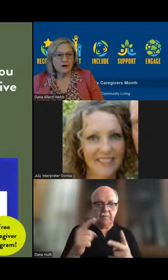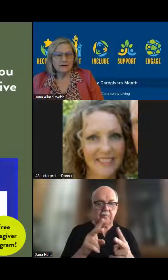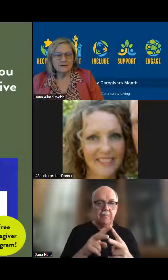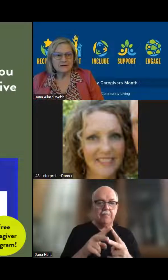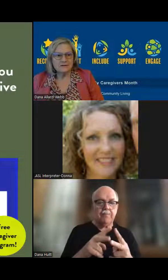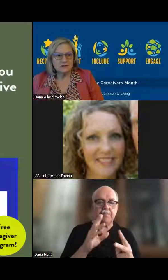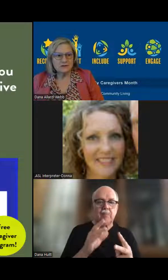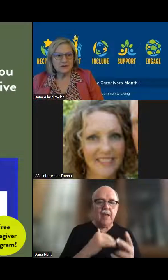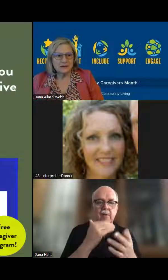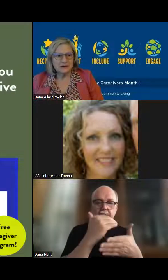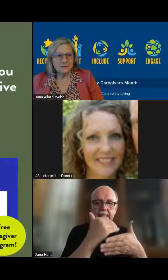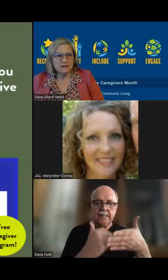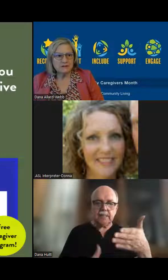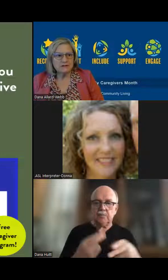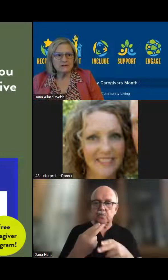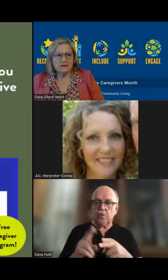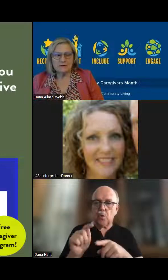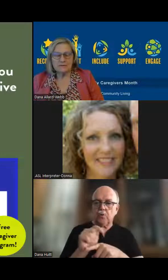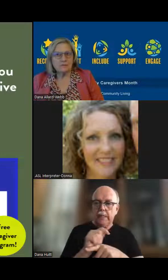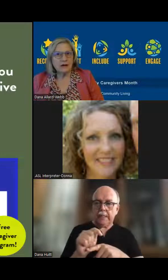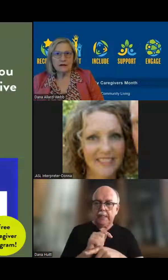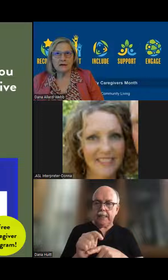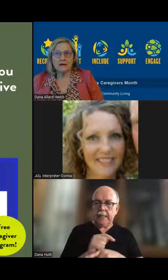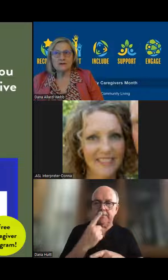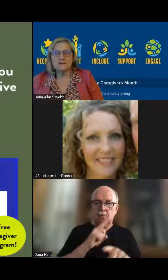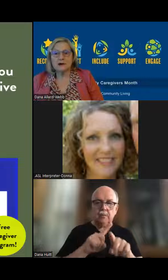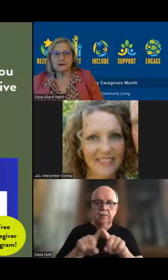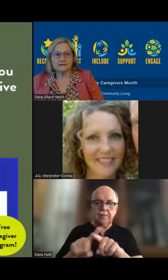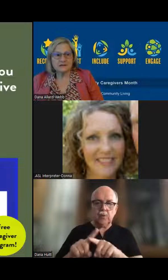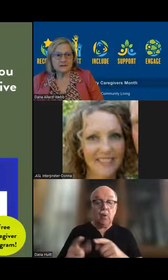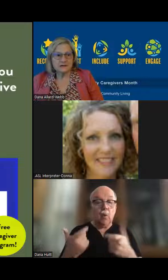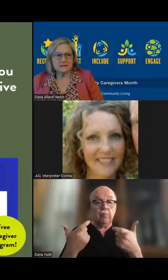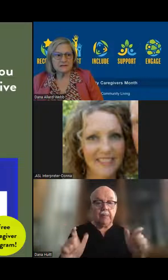their spouses have to go with them, so they're always looking for work, typically